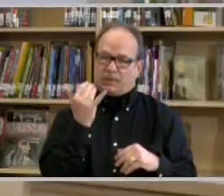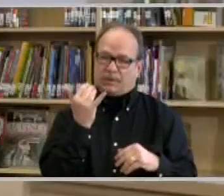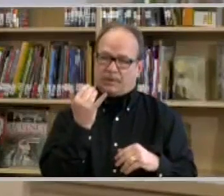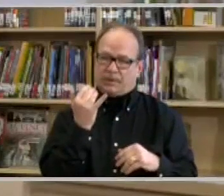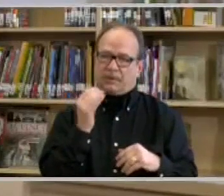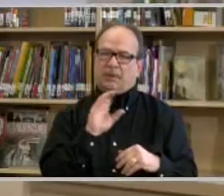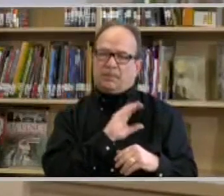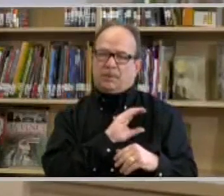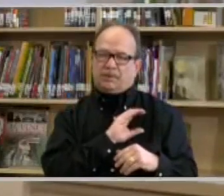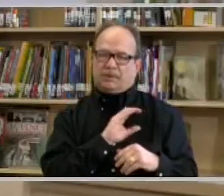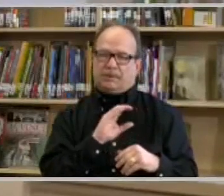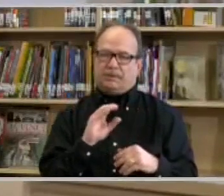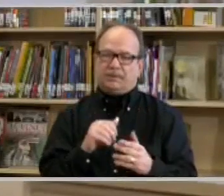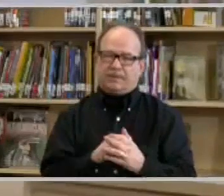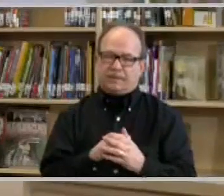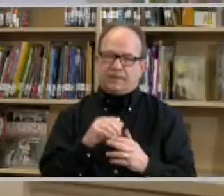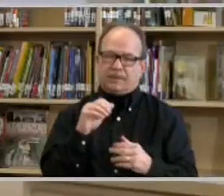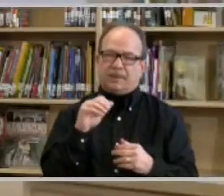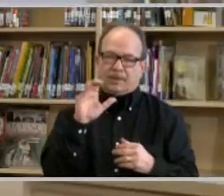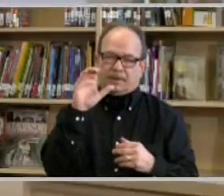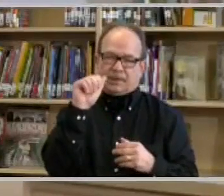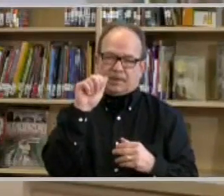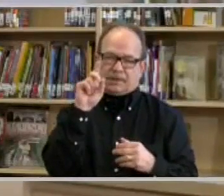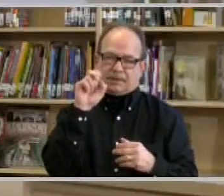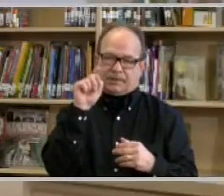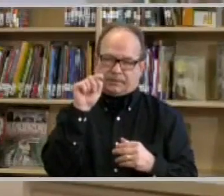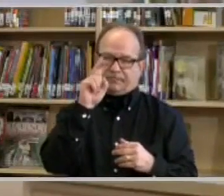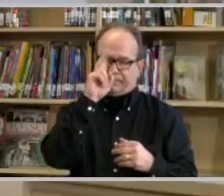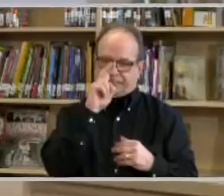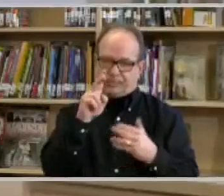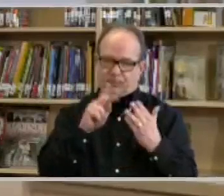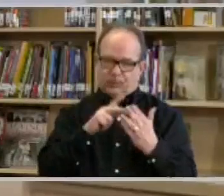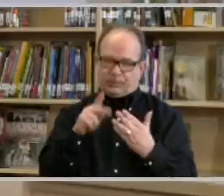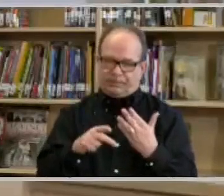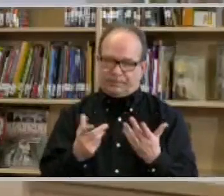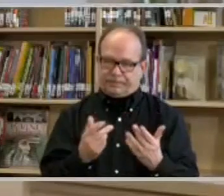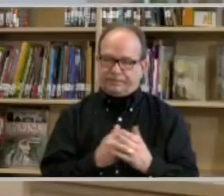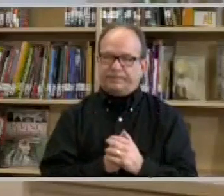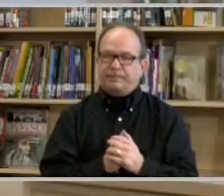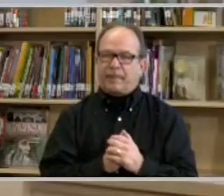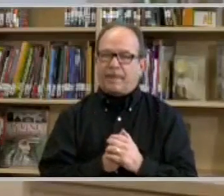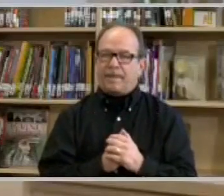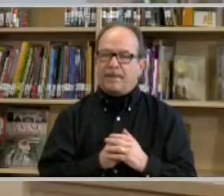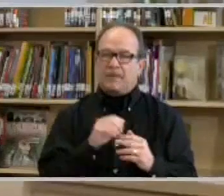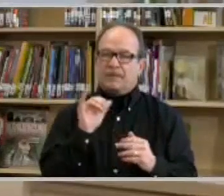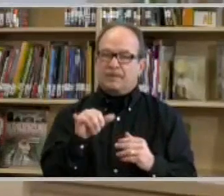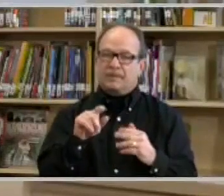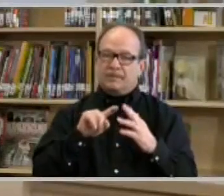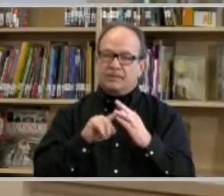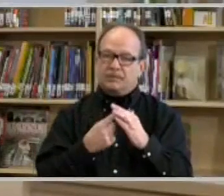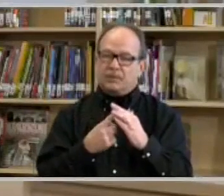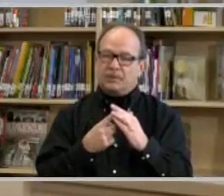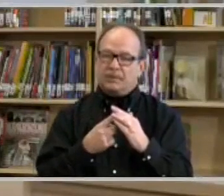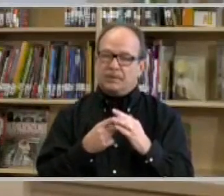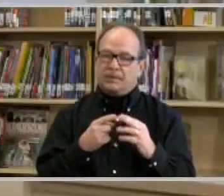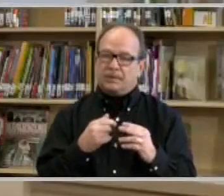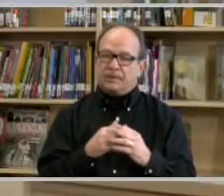QUALIFY FOR THE POLICE CADET PROGRAM, AND ANOTHER THING THAT WE DID THIS YEAR WAS TO EXPAND